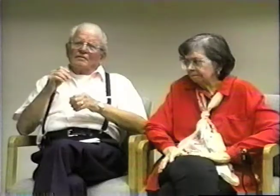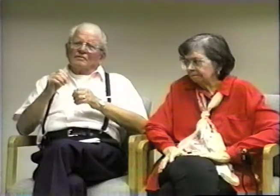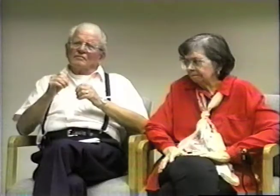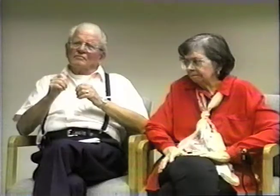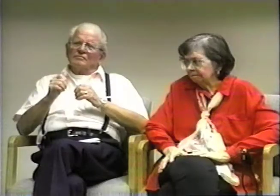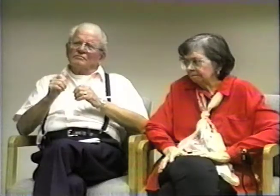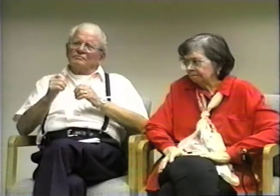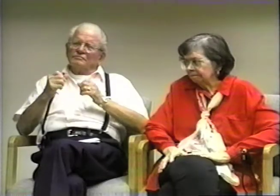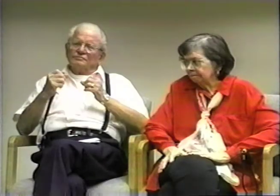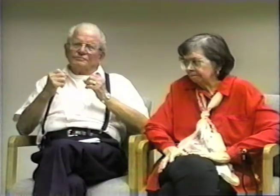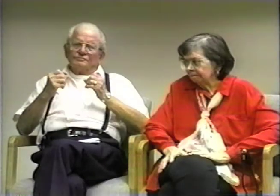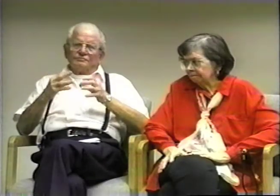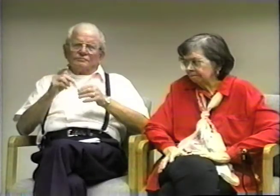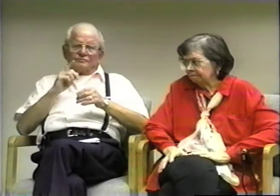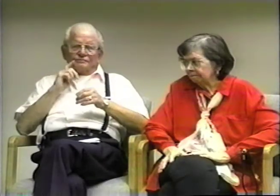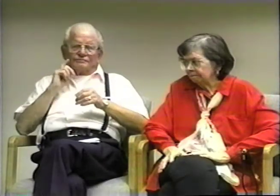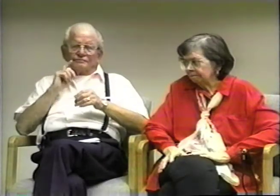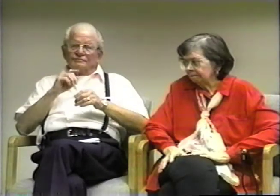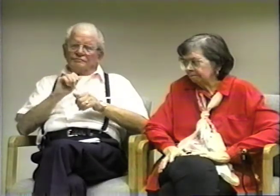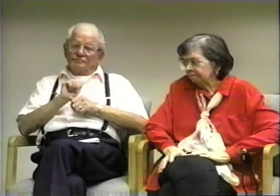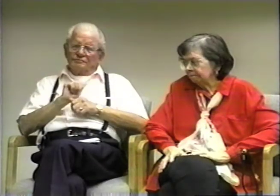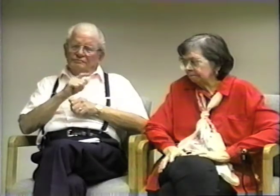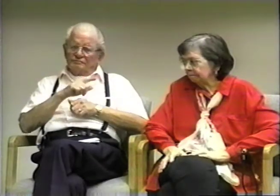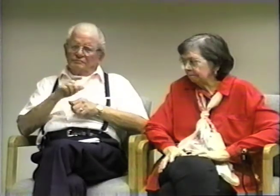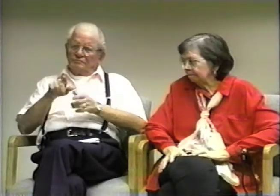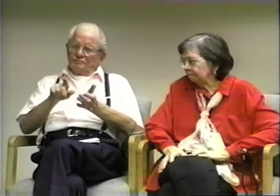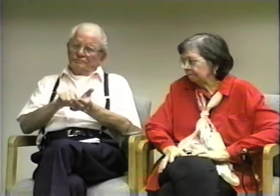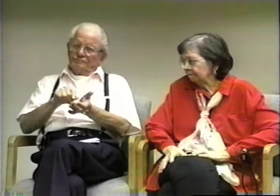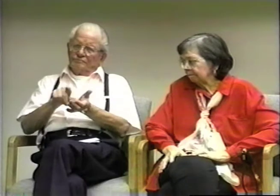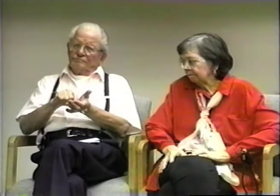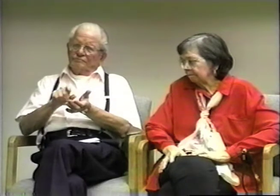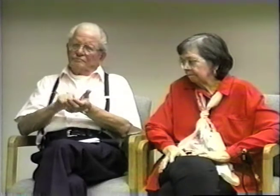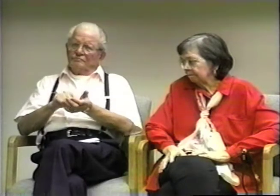Could you tell me more?